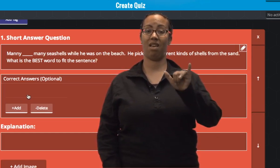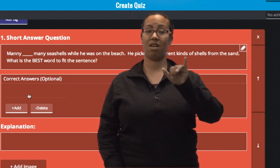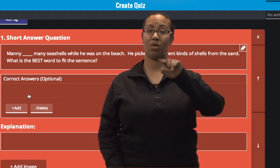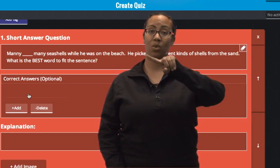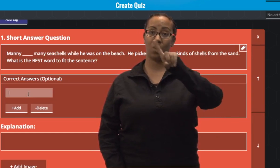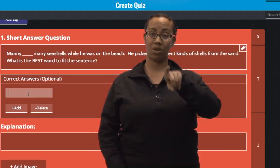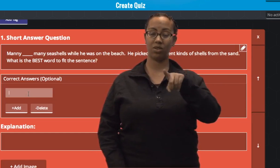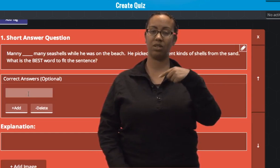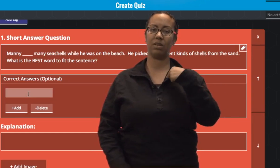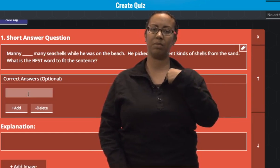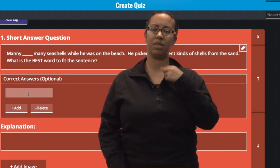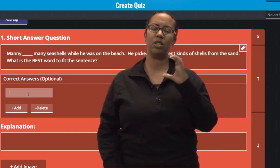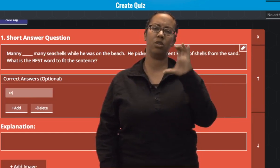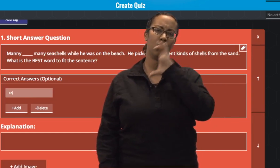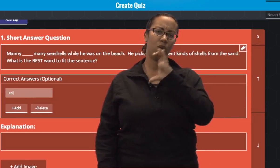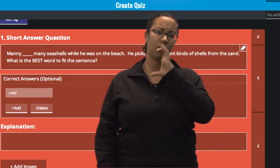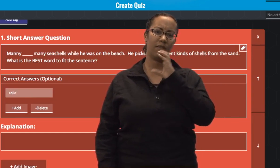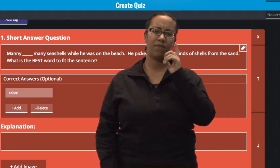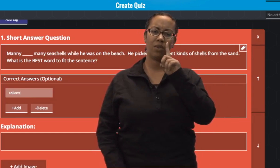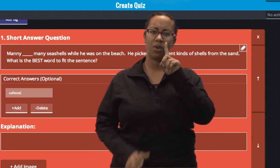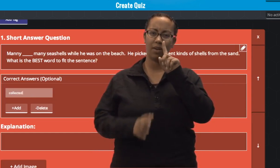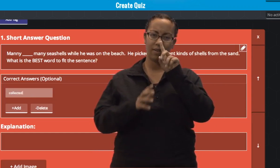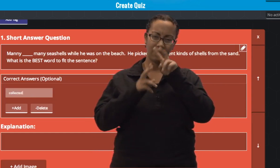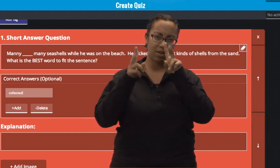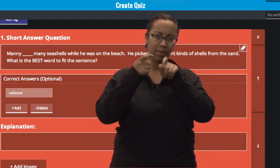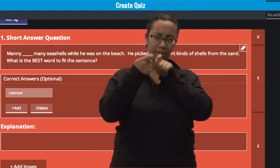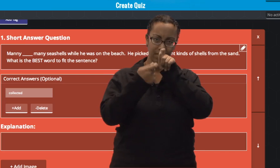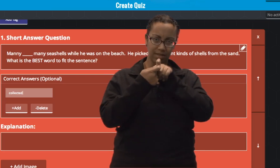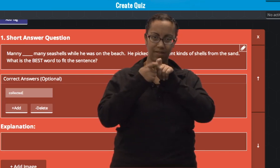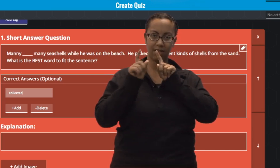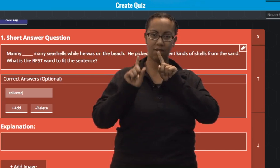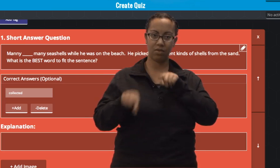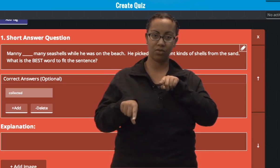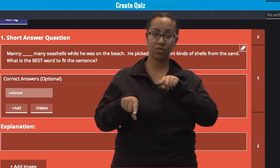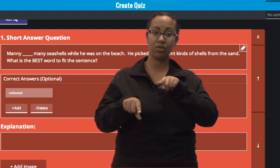Now, with this question, I'm looking for a very specific answer.